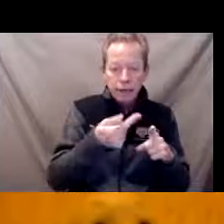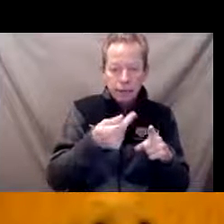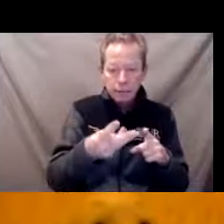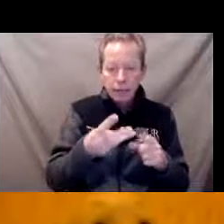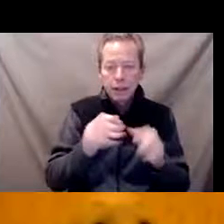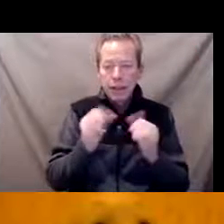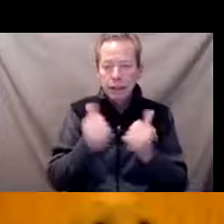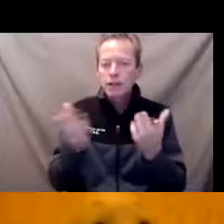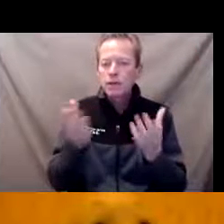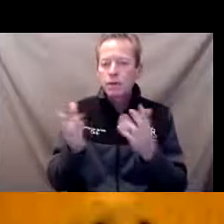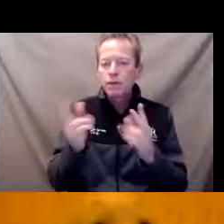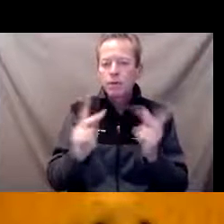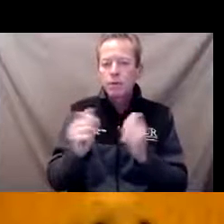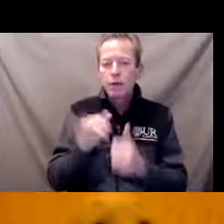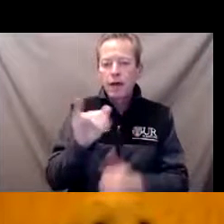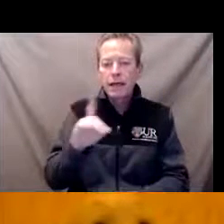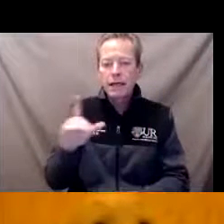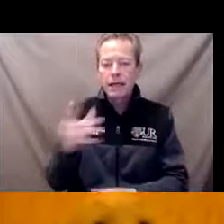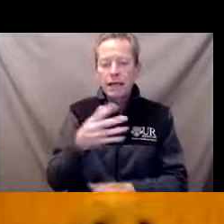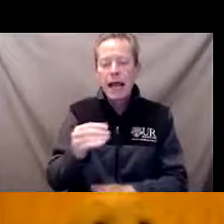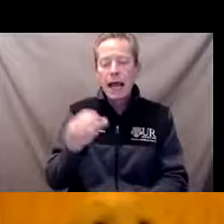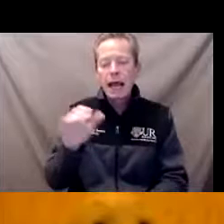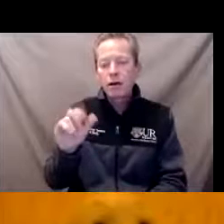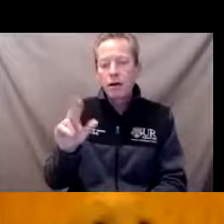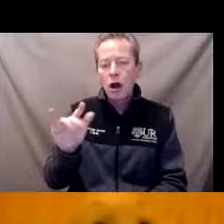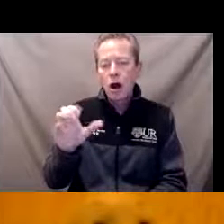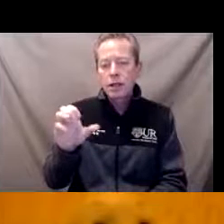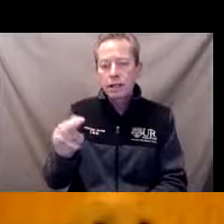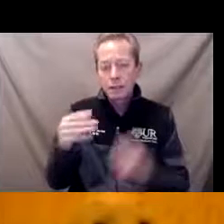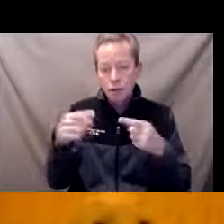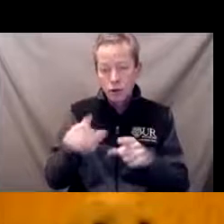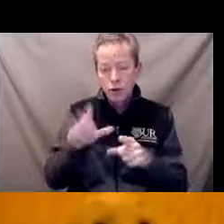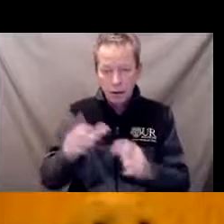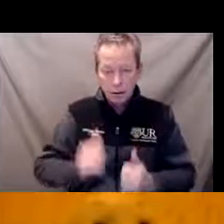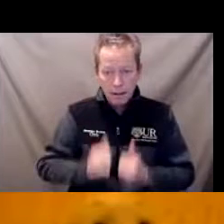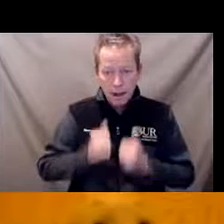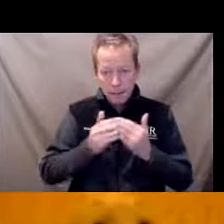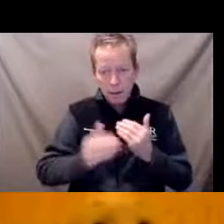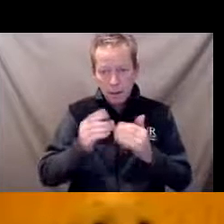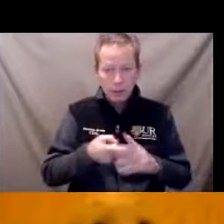with IDD and or autism through the lifespan. So we start from babies right to the very end